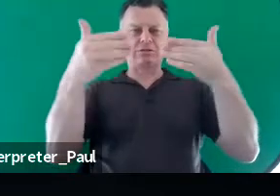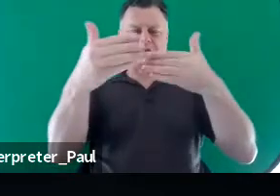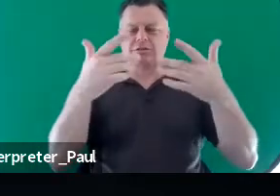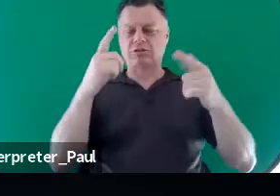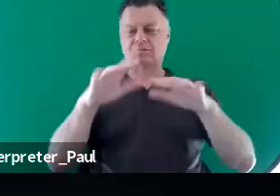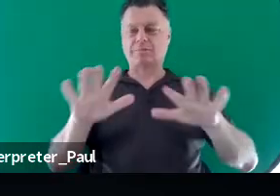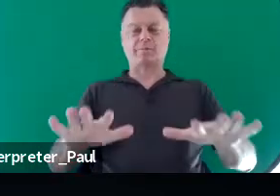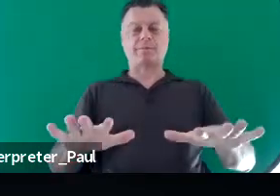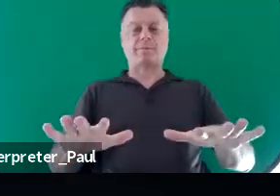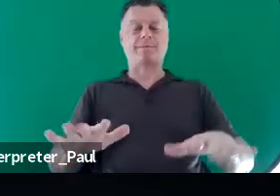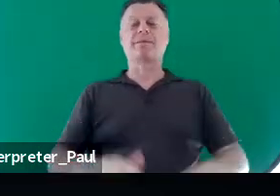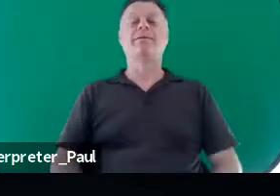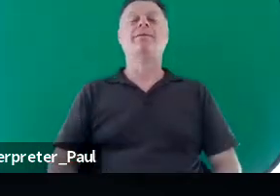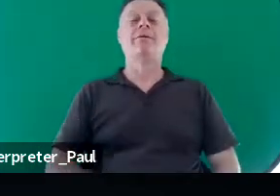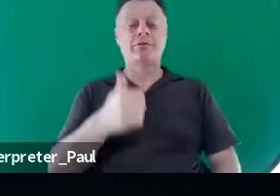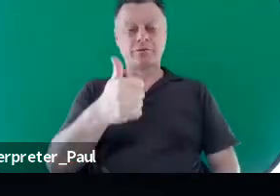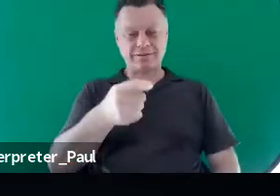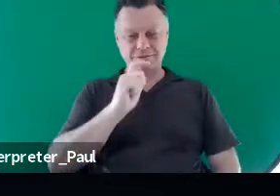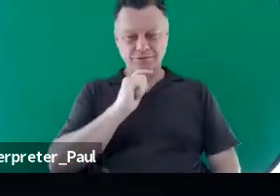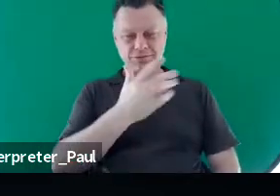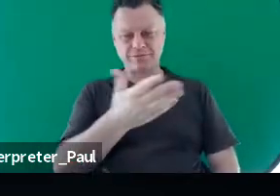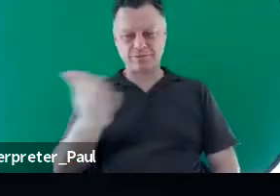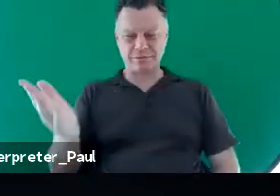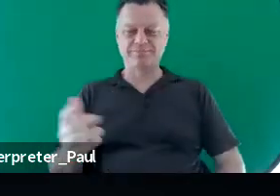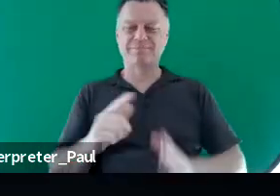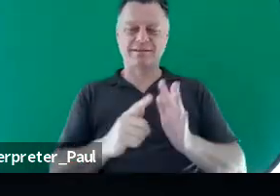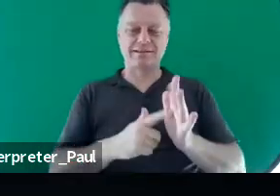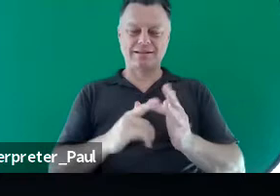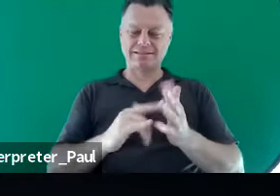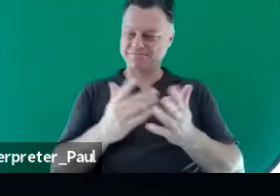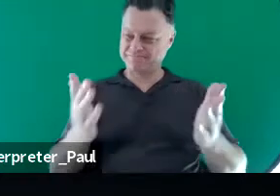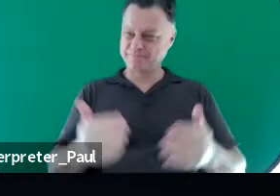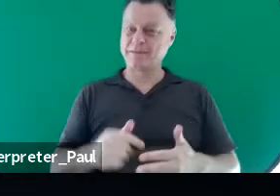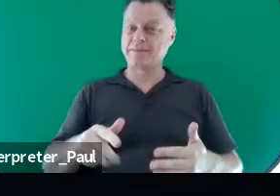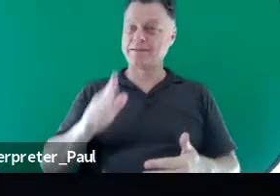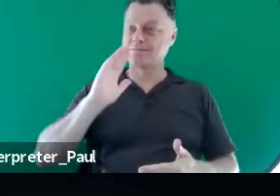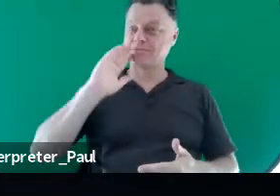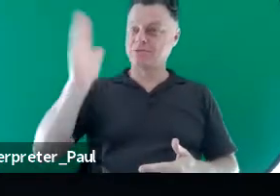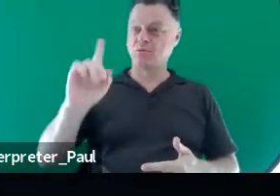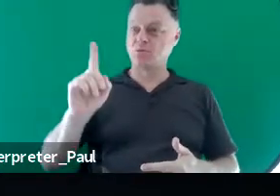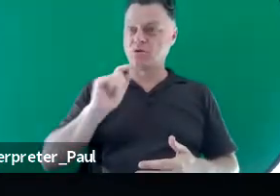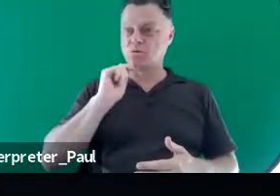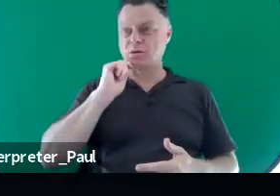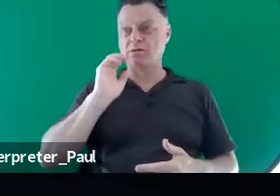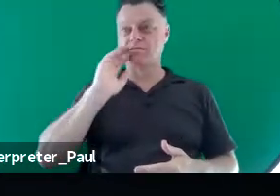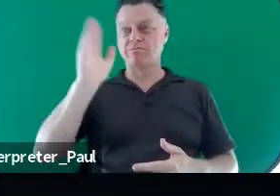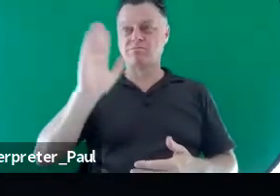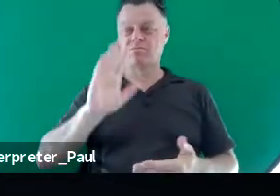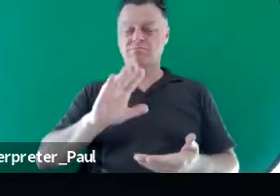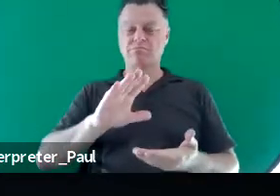Good afternoon, everyone. This presentation is actually an audio recording. Lisa and I met